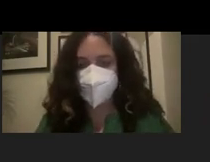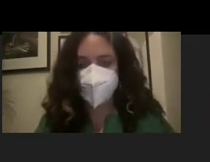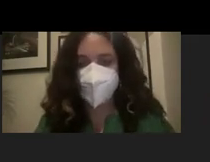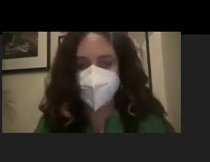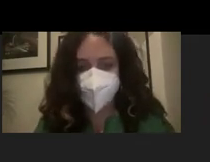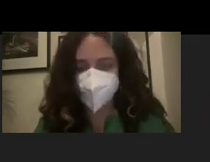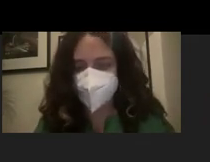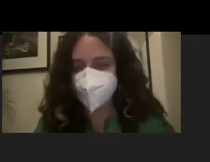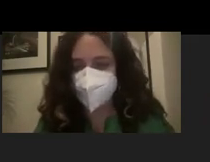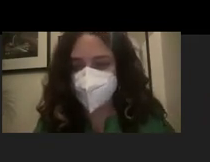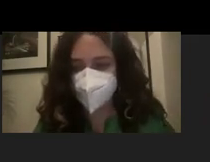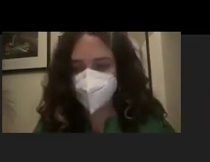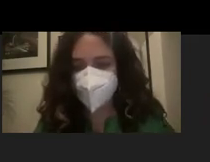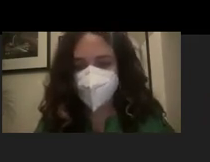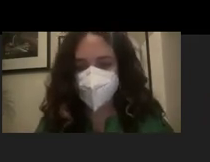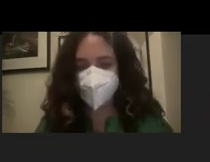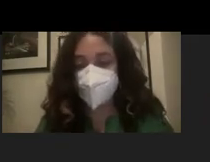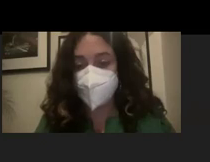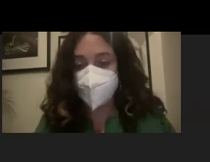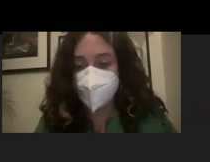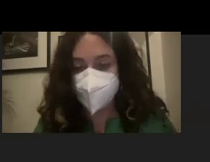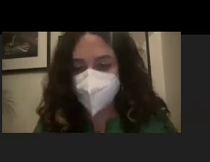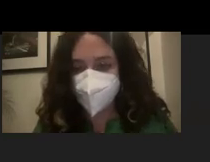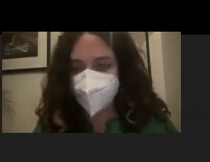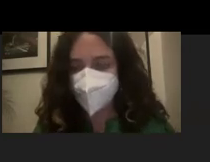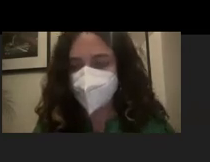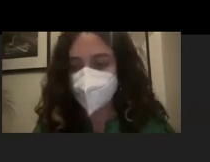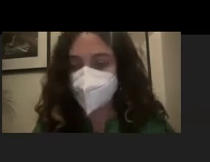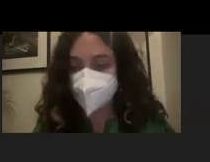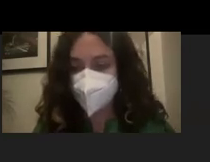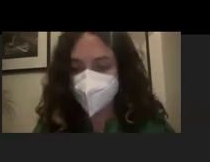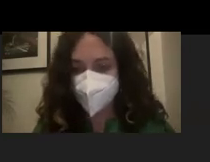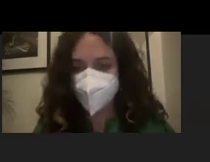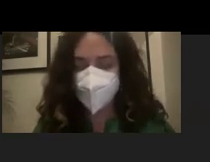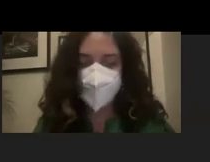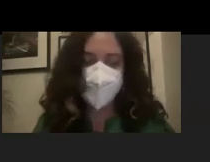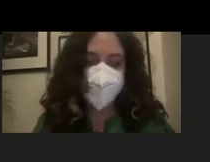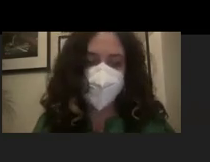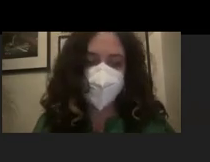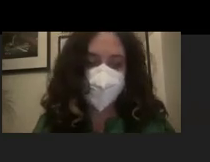Covid only impacts the vulnerable who we're all okay with Falling by the wayside um was